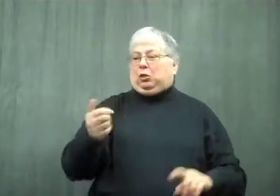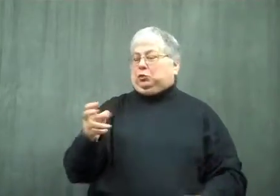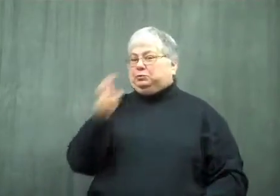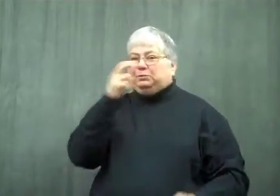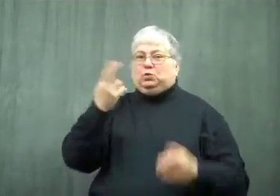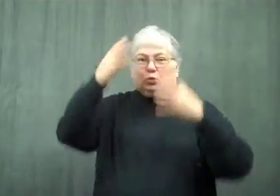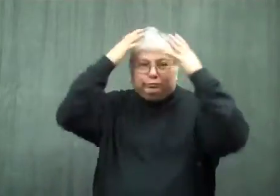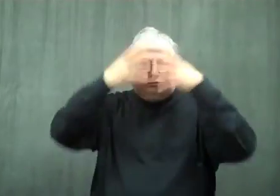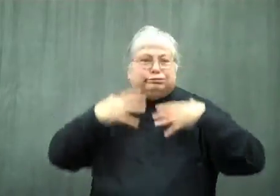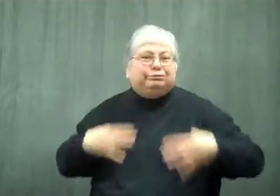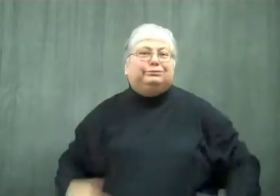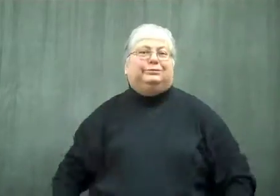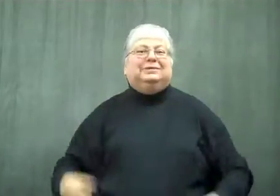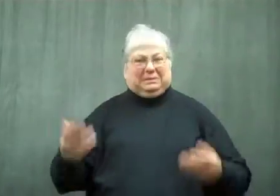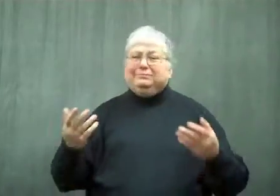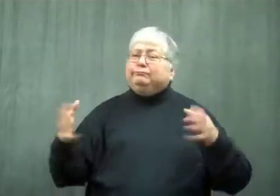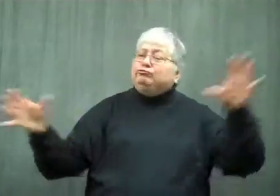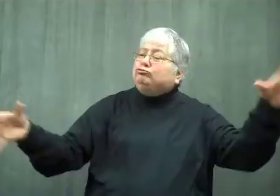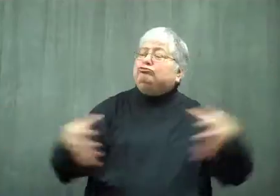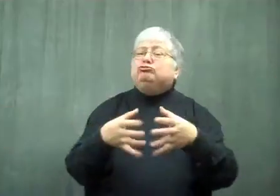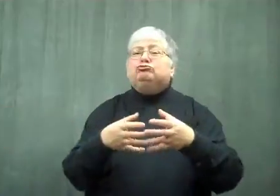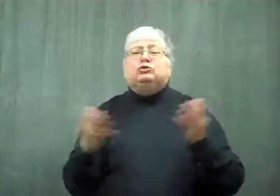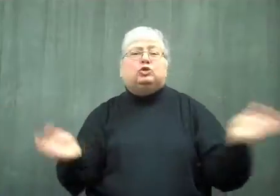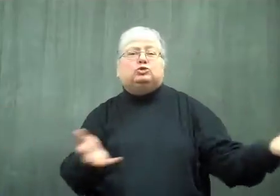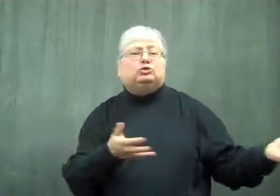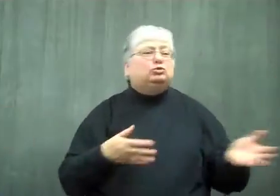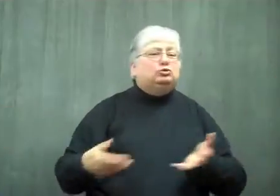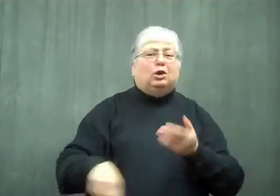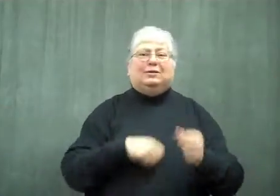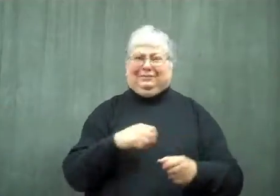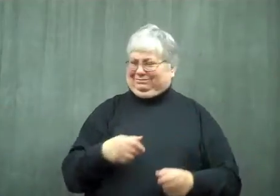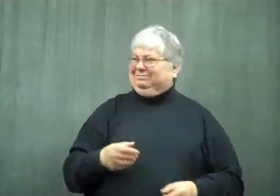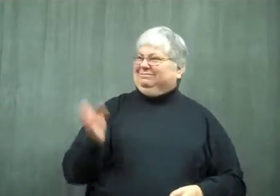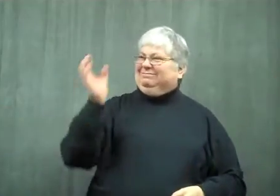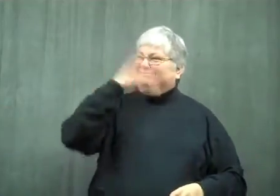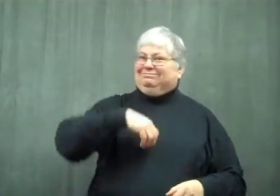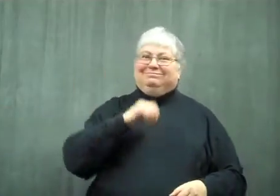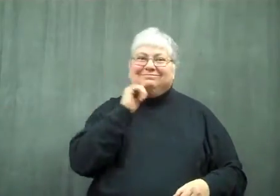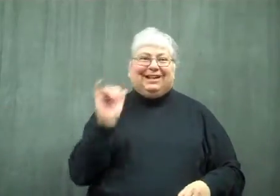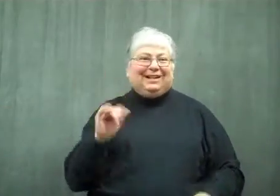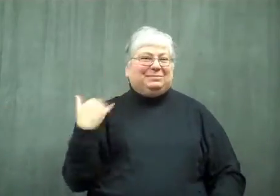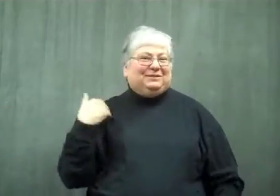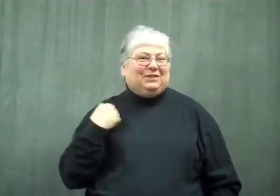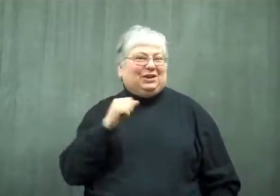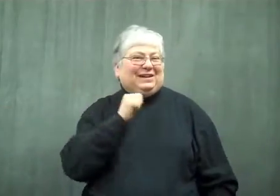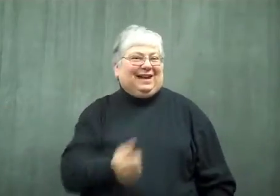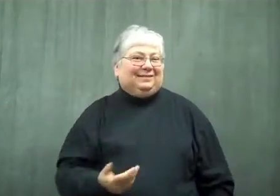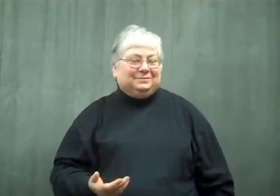along with the strictly religious who wore covering garments. They mingled and chatted, which was very different from the past.